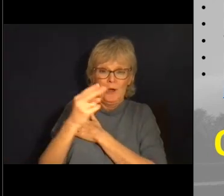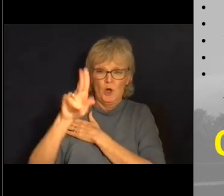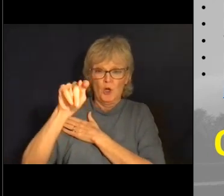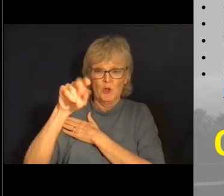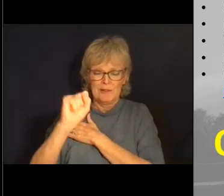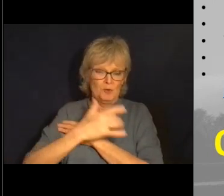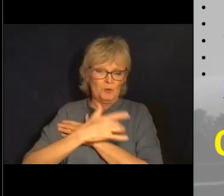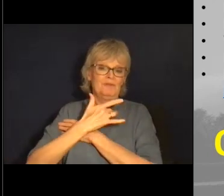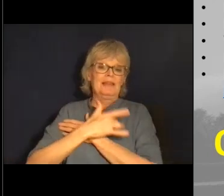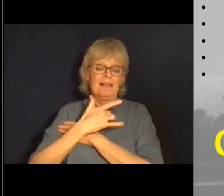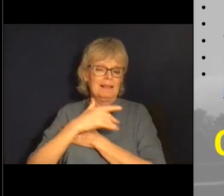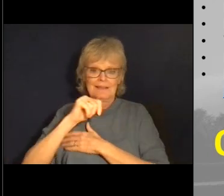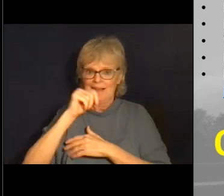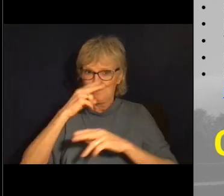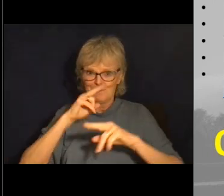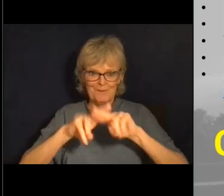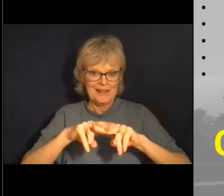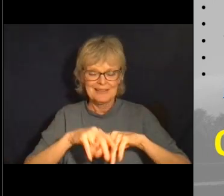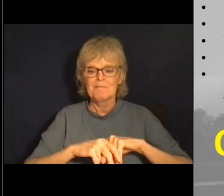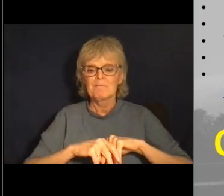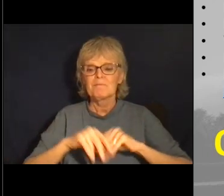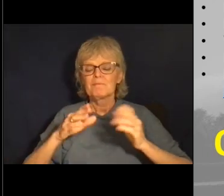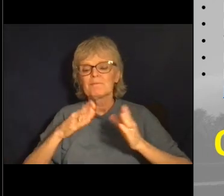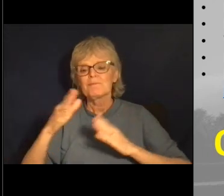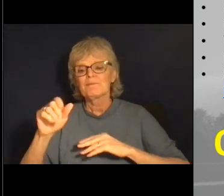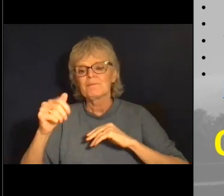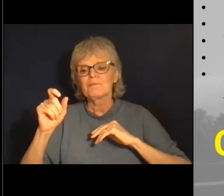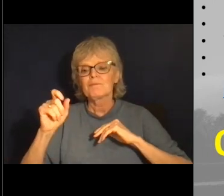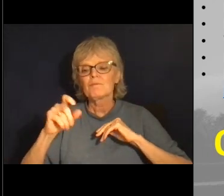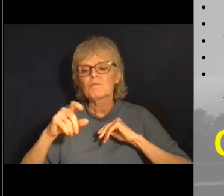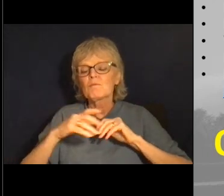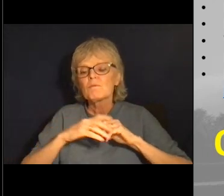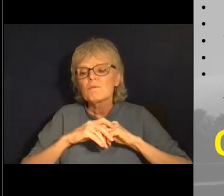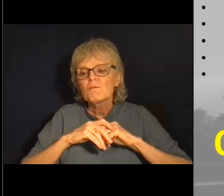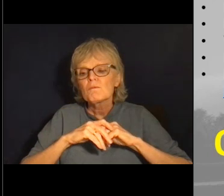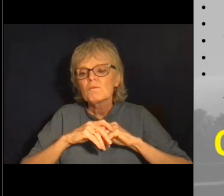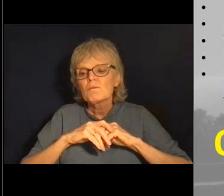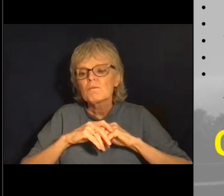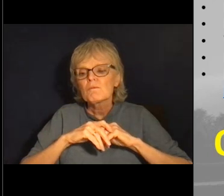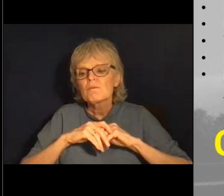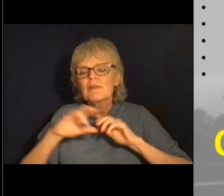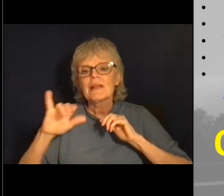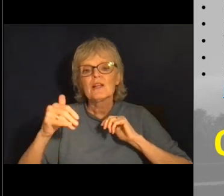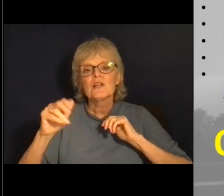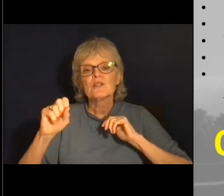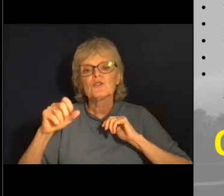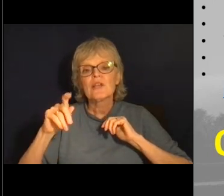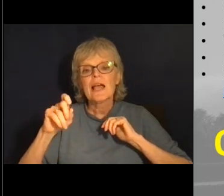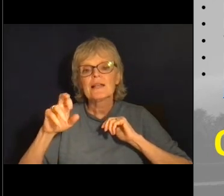[Katherine] All right, thank you. We have actually both Jasper and Nancy asked,